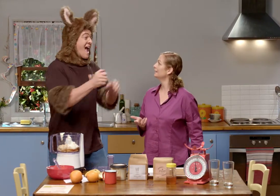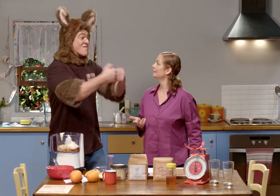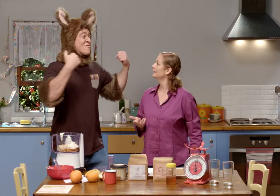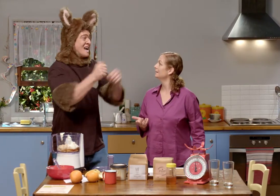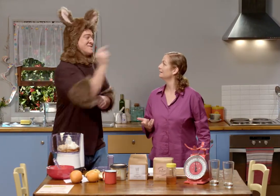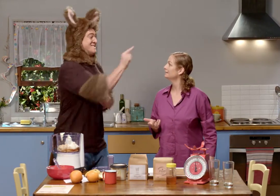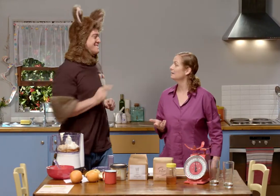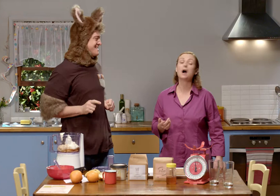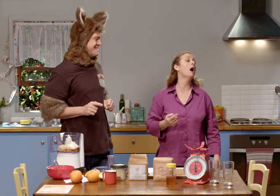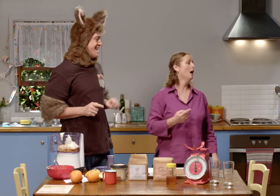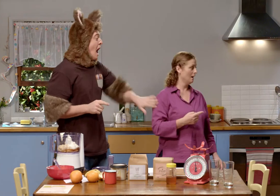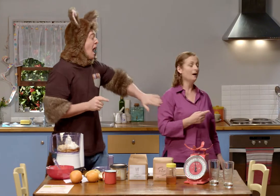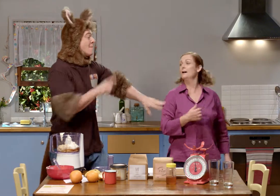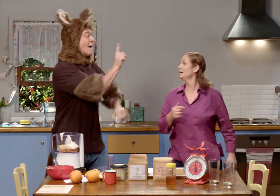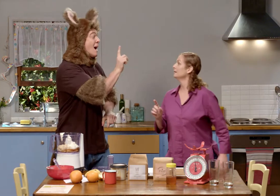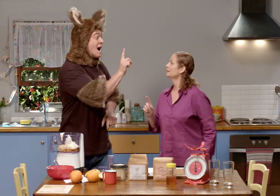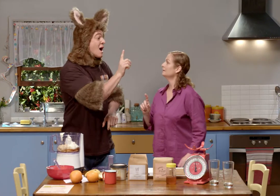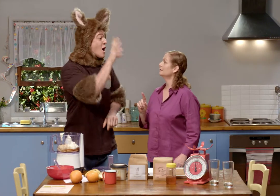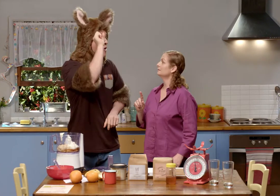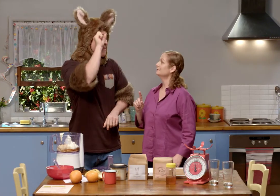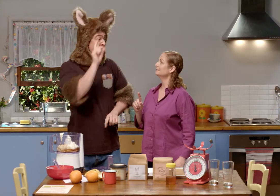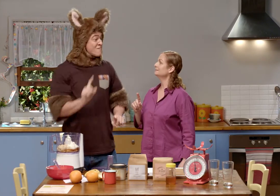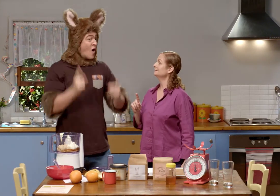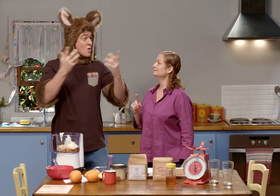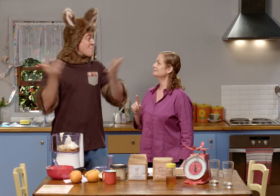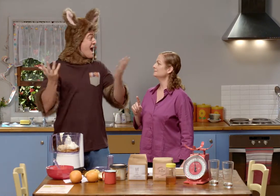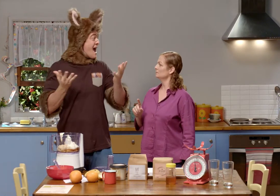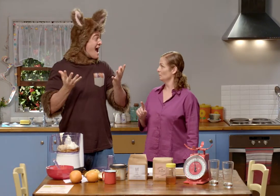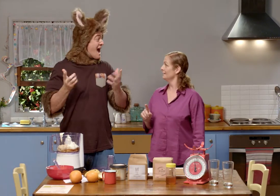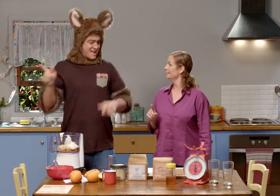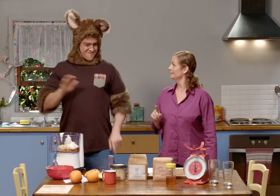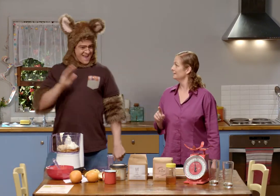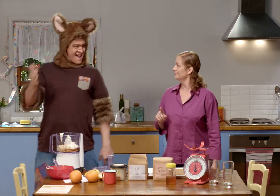It's in the fridge. But milk starts at the farm.